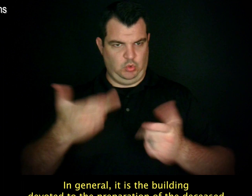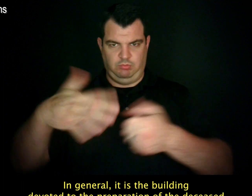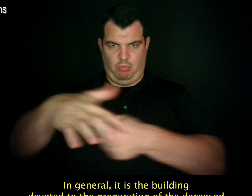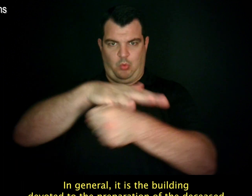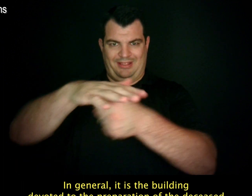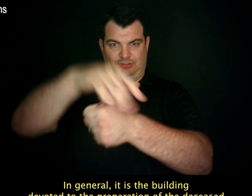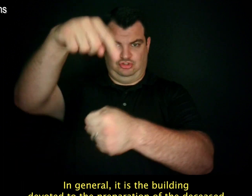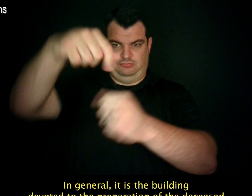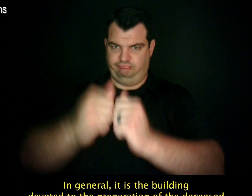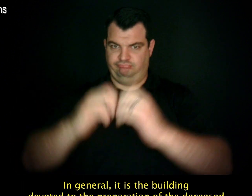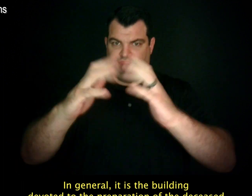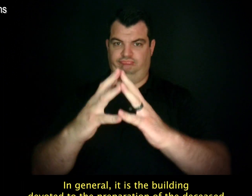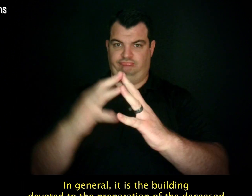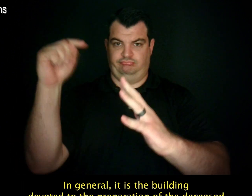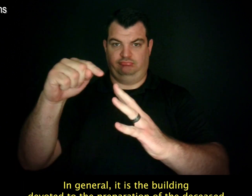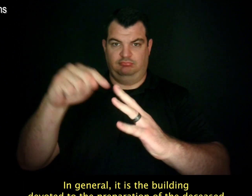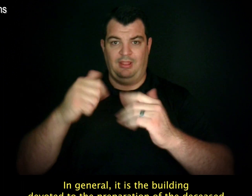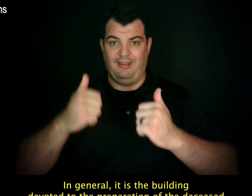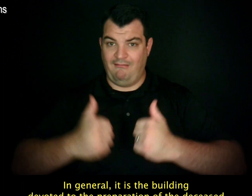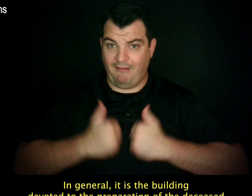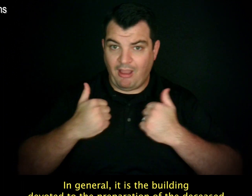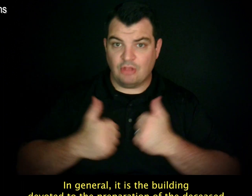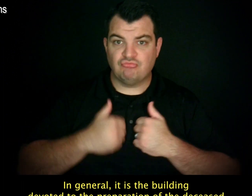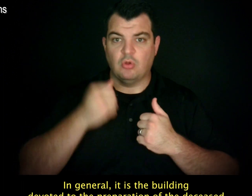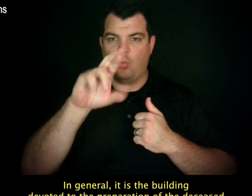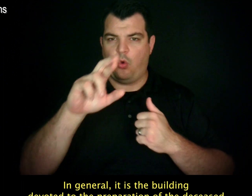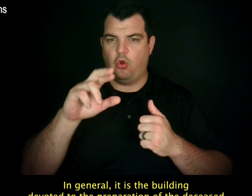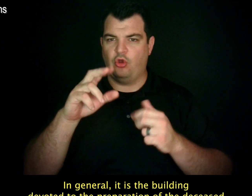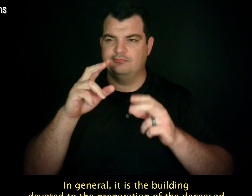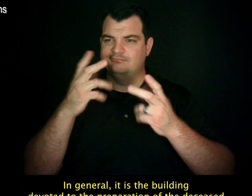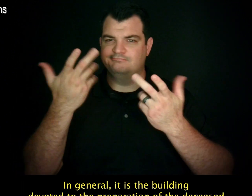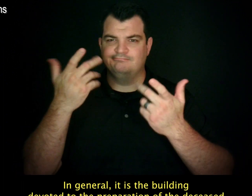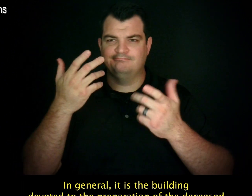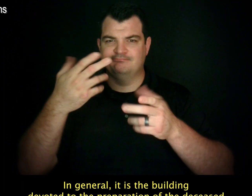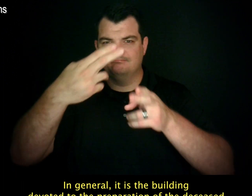In general, it is the building devoted to the preparation of the deceased